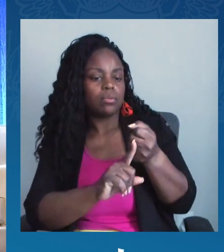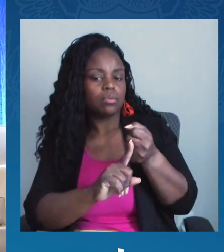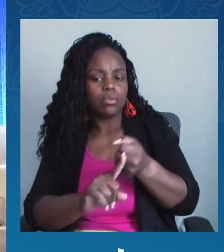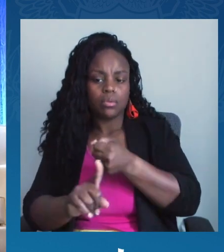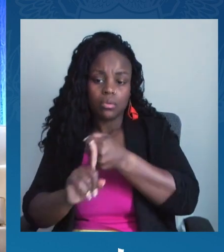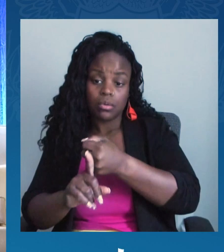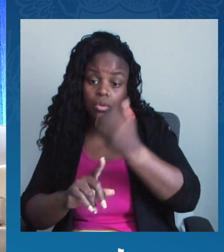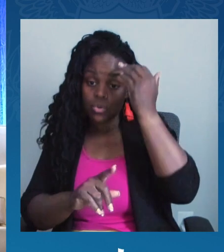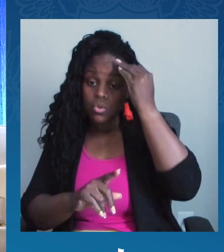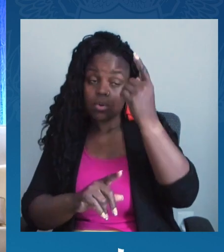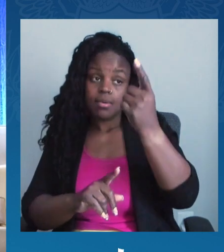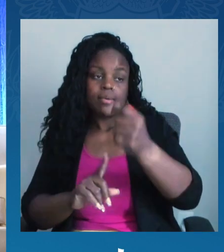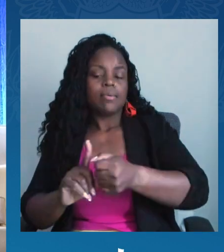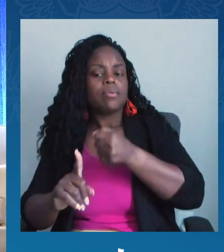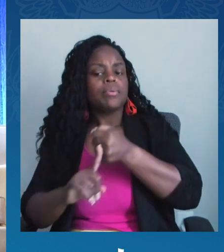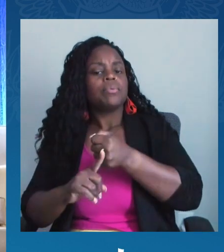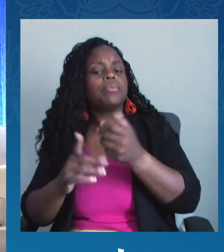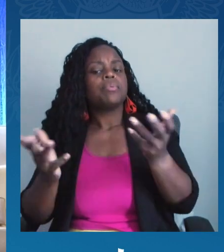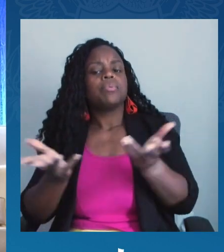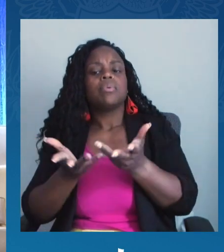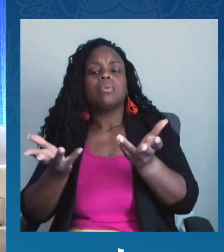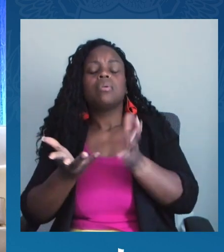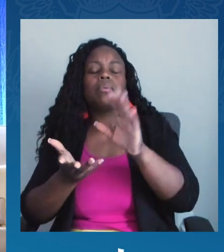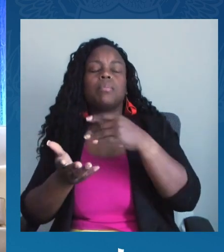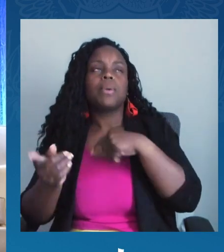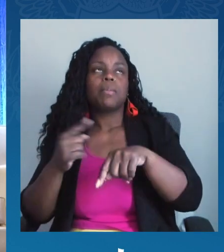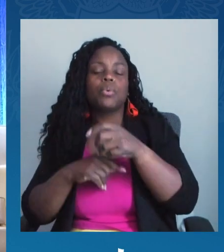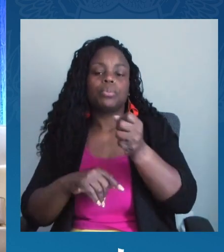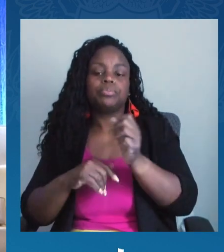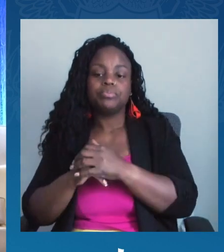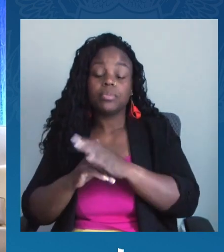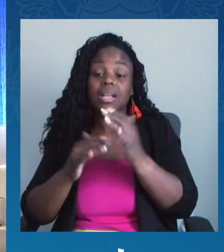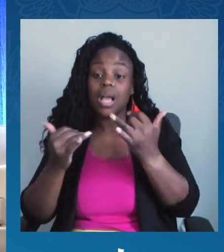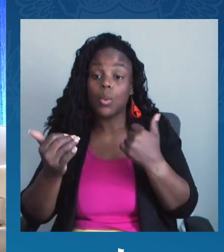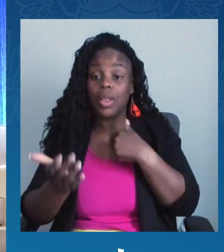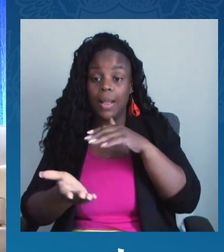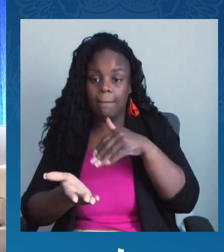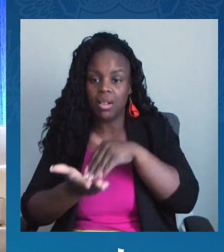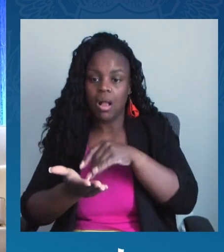Well, let me back out. We're in the midst of a midterm election cycle. And we know one of the attacks